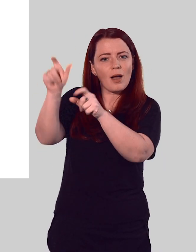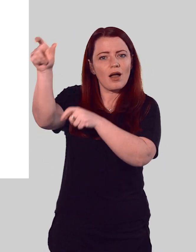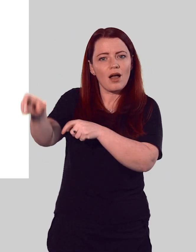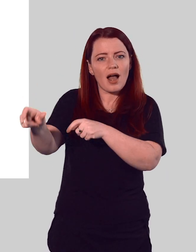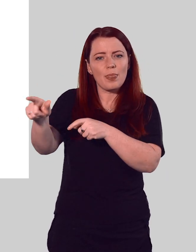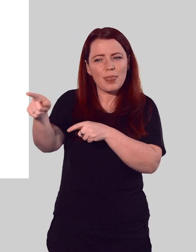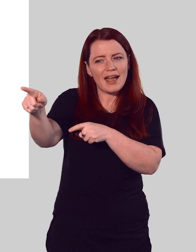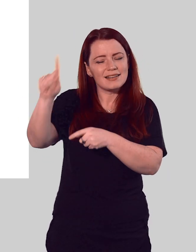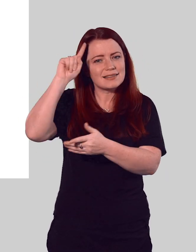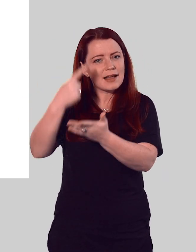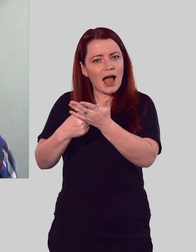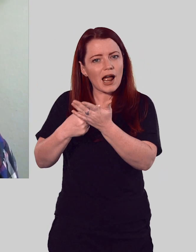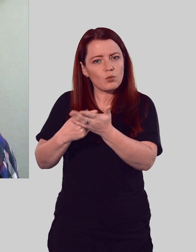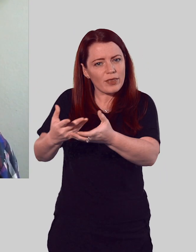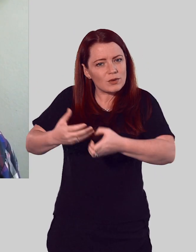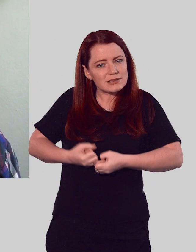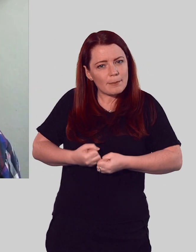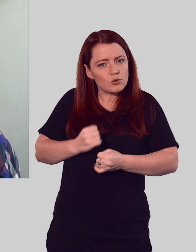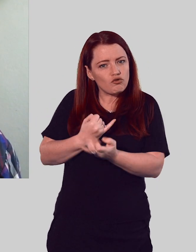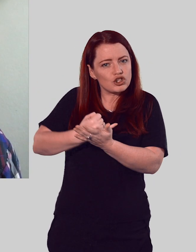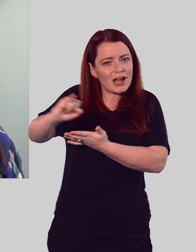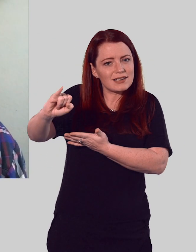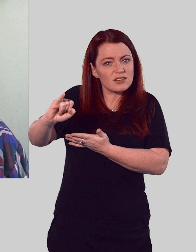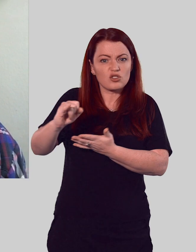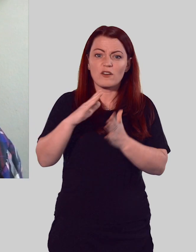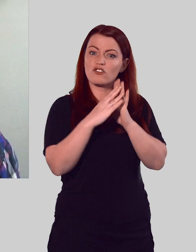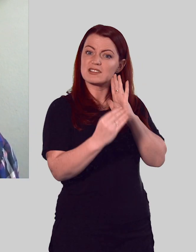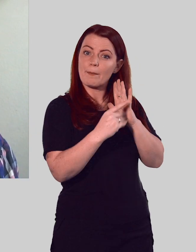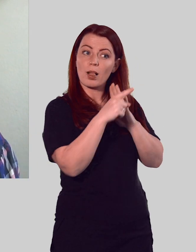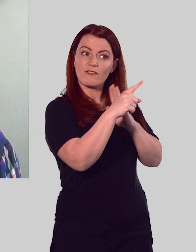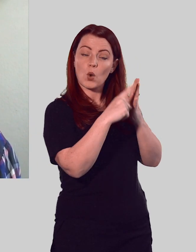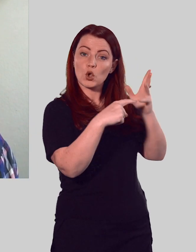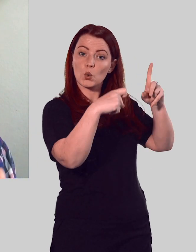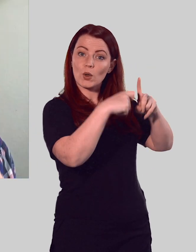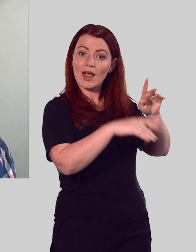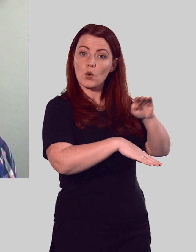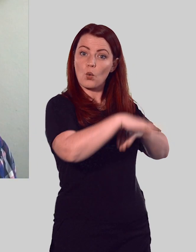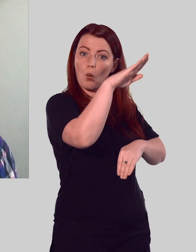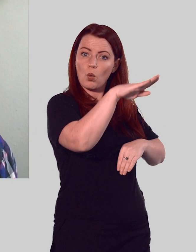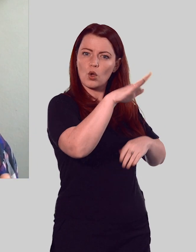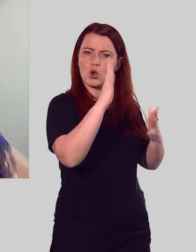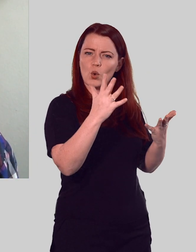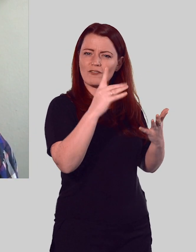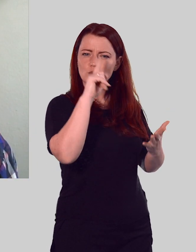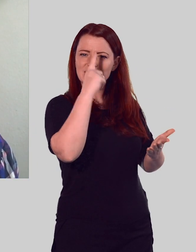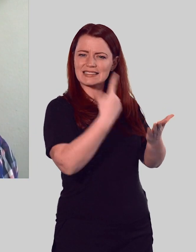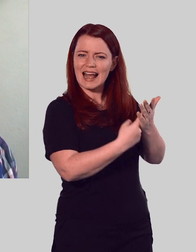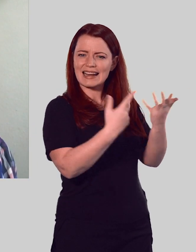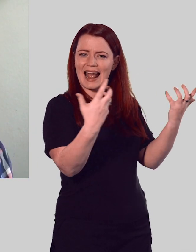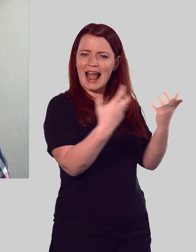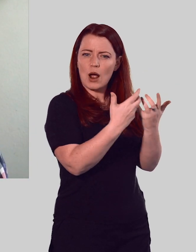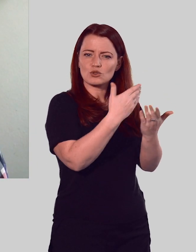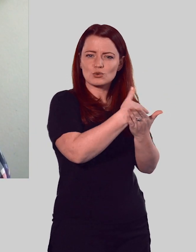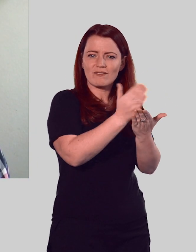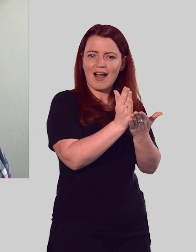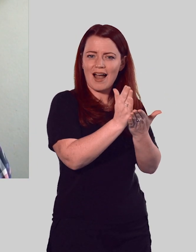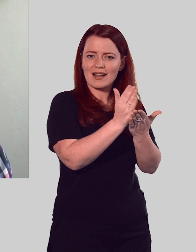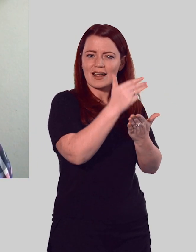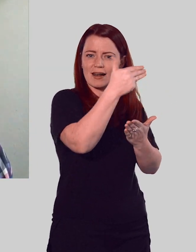reject it. So say you're UK north and you have to decide how to divide nine points with Russia north, perhaps you'll keep five and